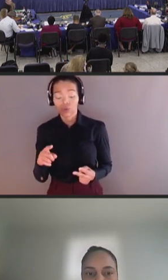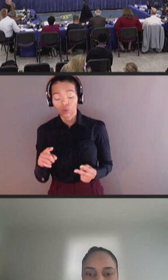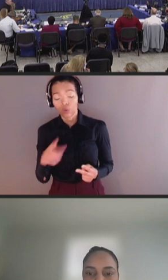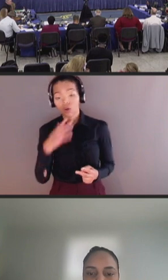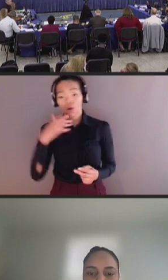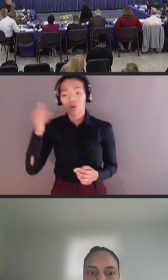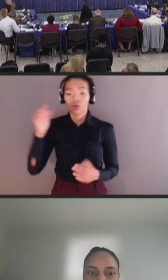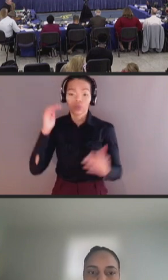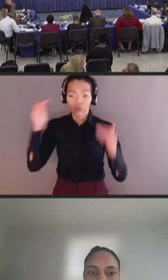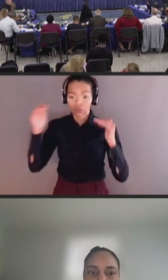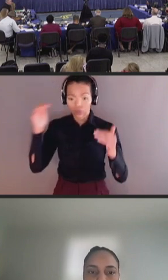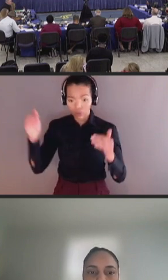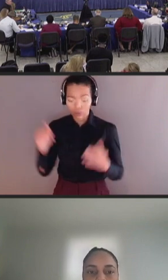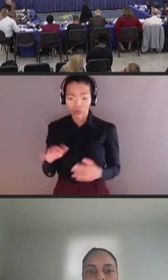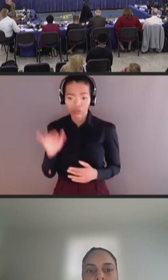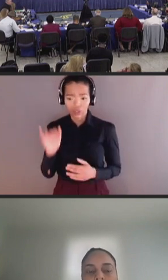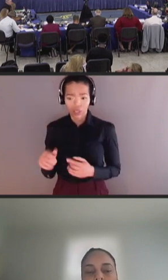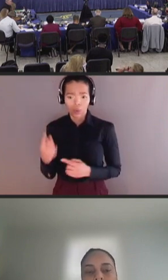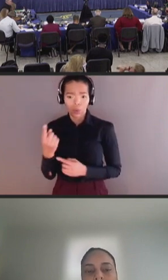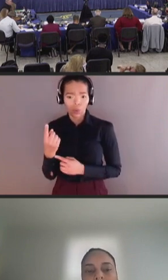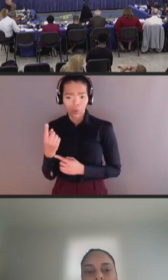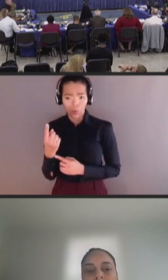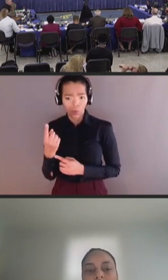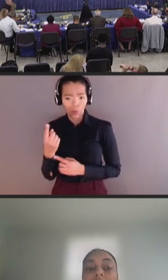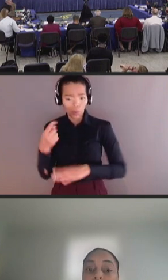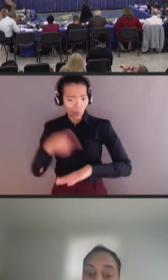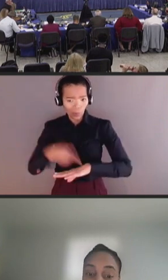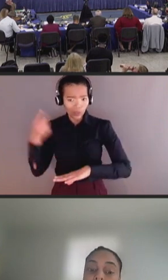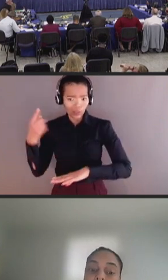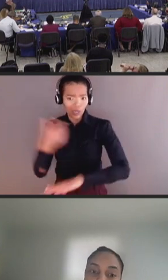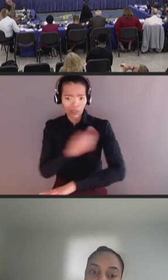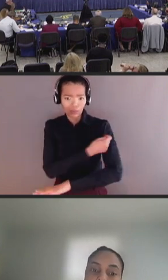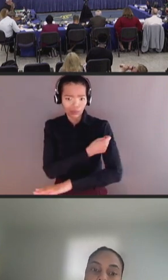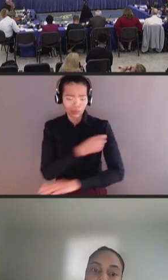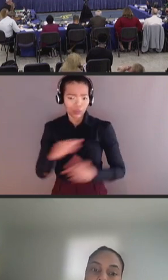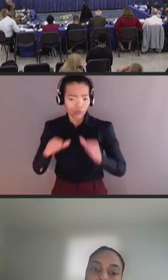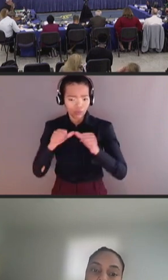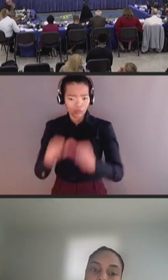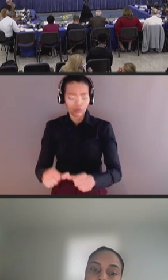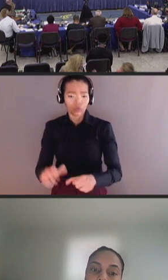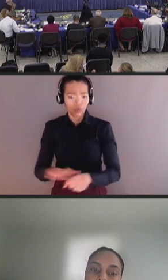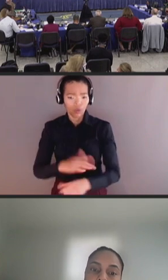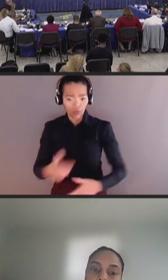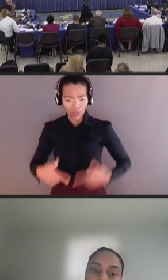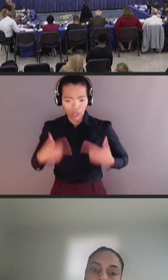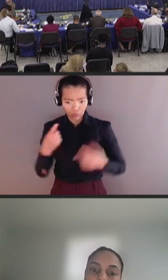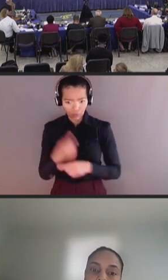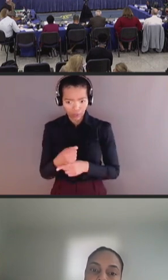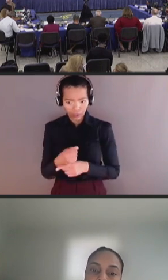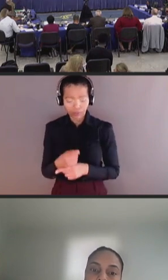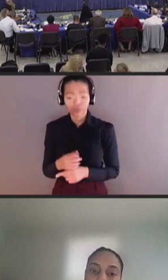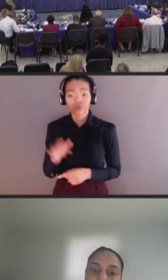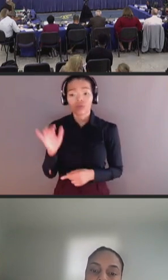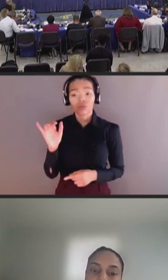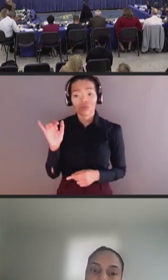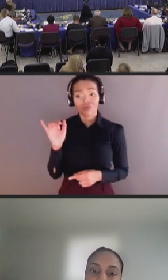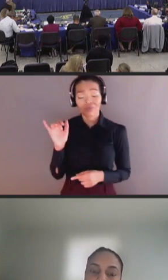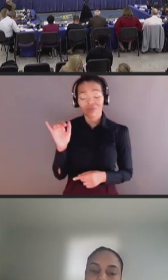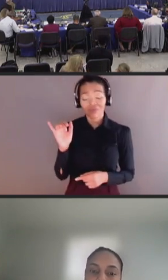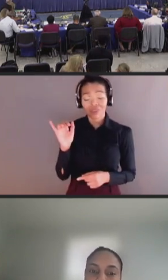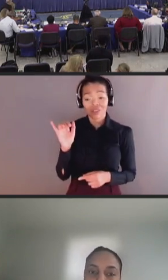is currently just a one lifetime dose. Do you think all those that received it last year